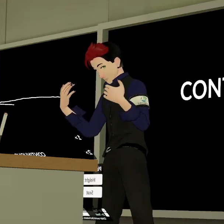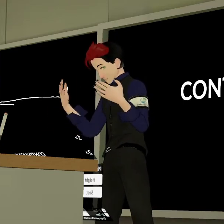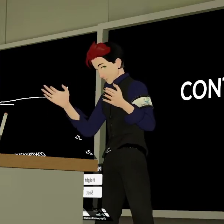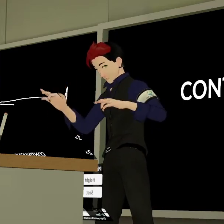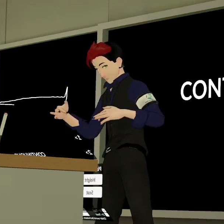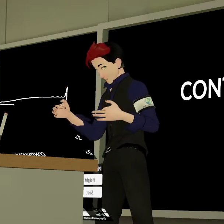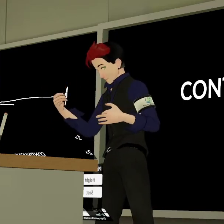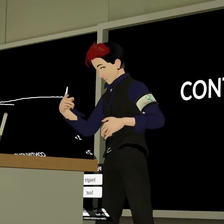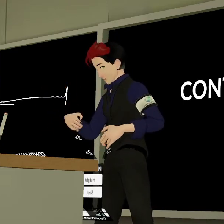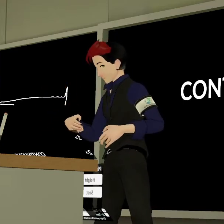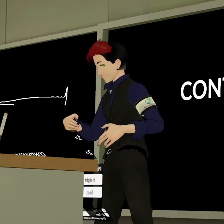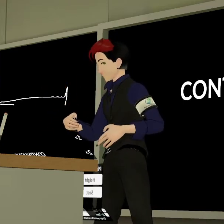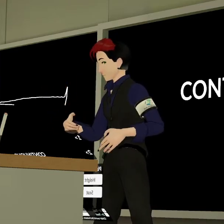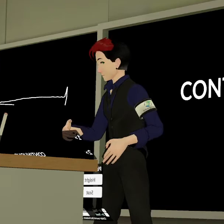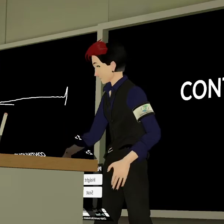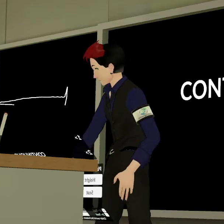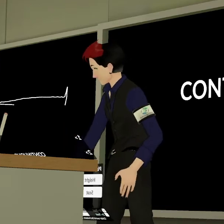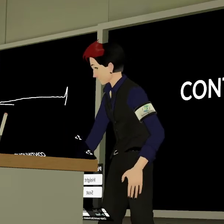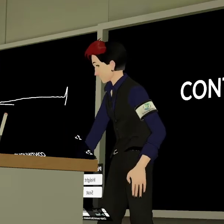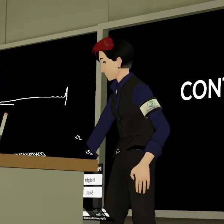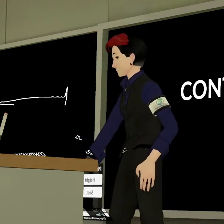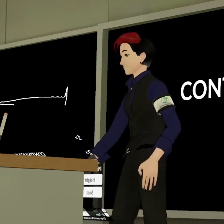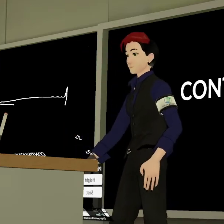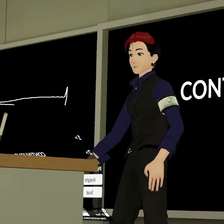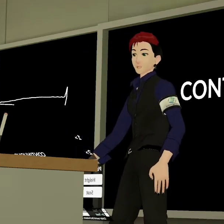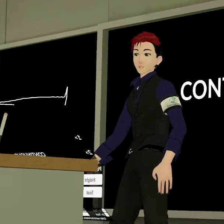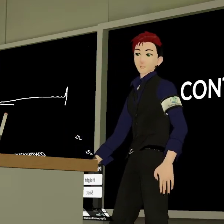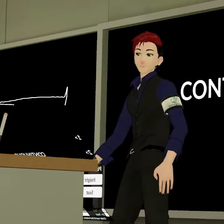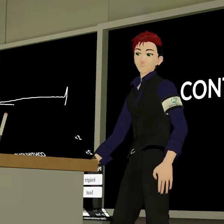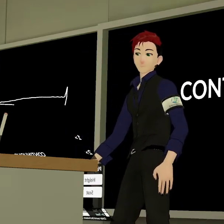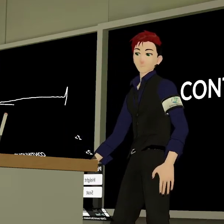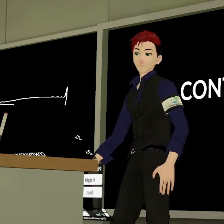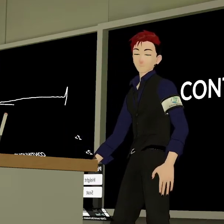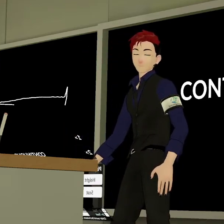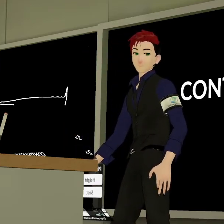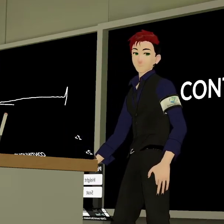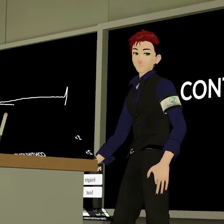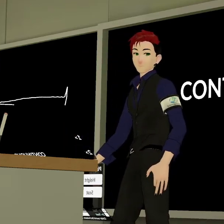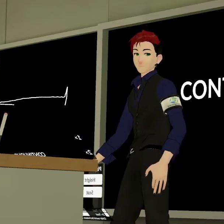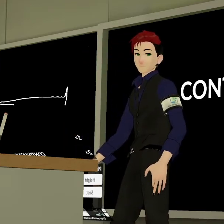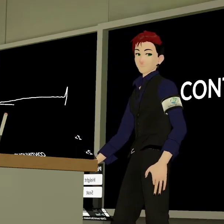know I do it all the time humm